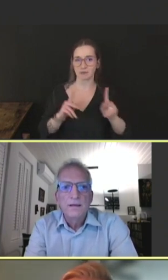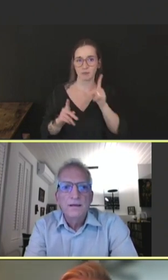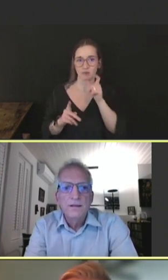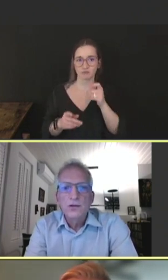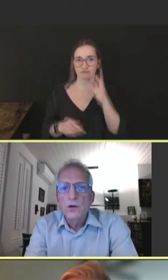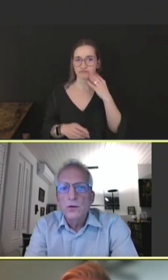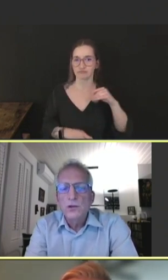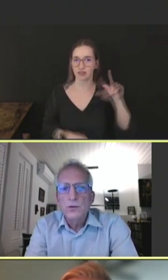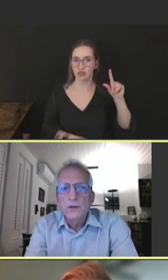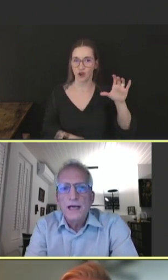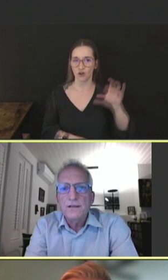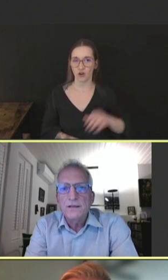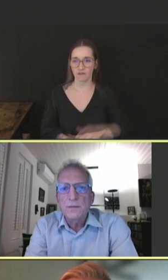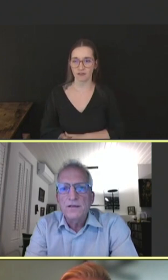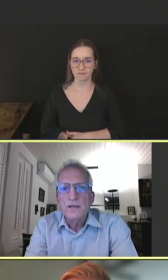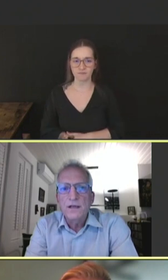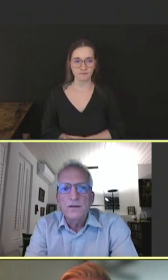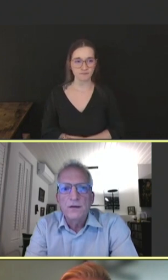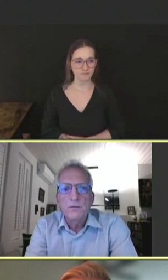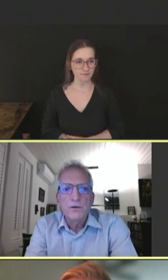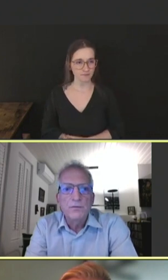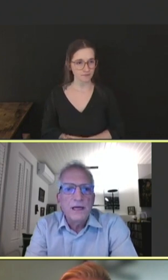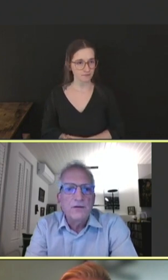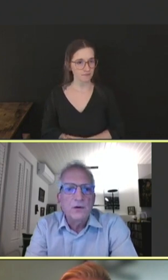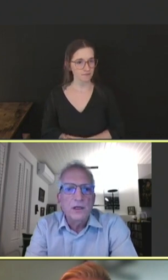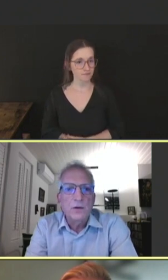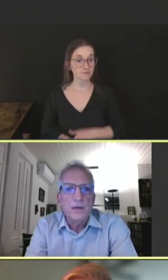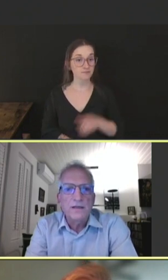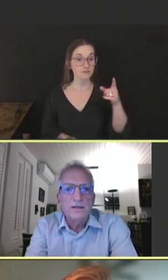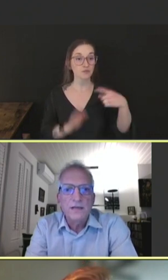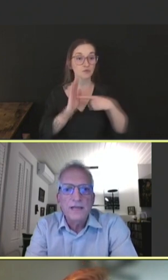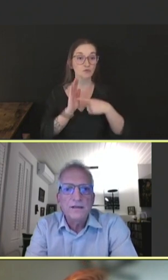This shows you the estimates that we've made for the U.S. states